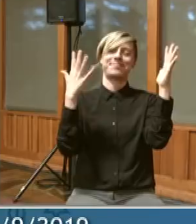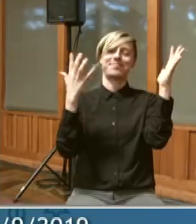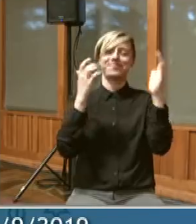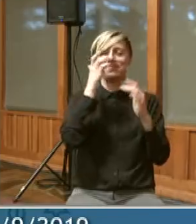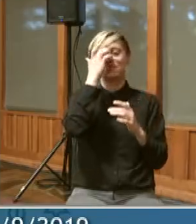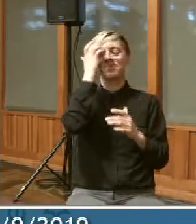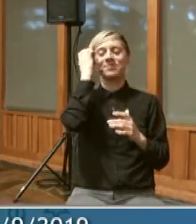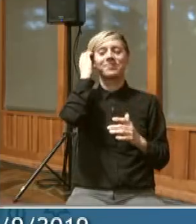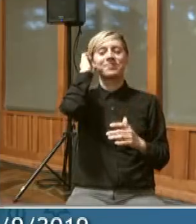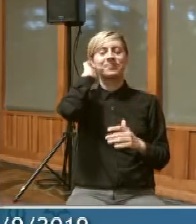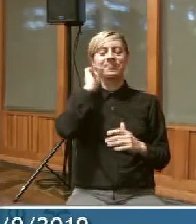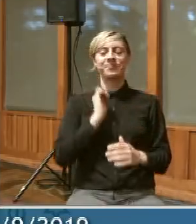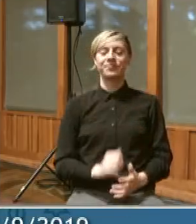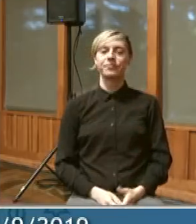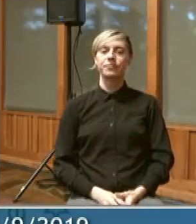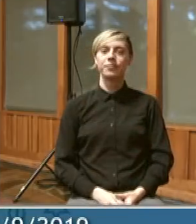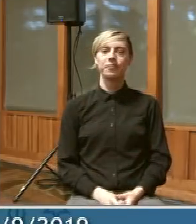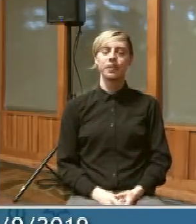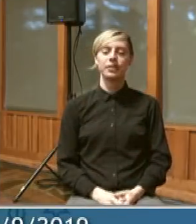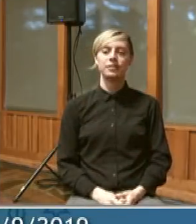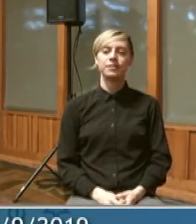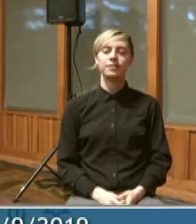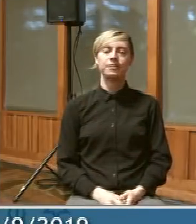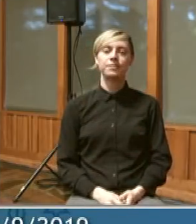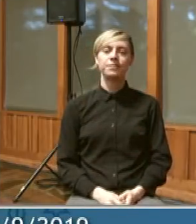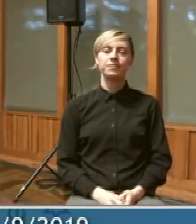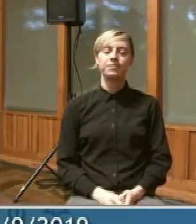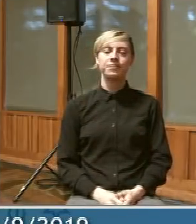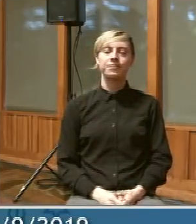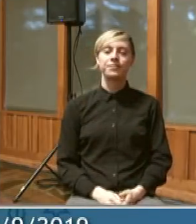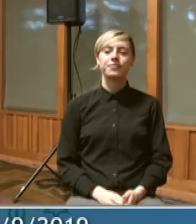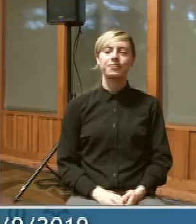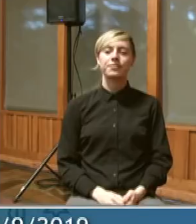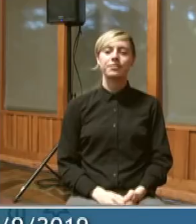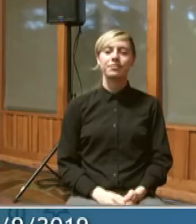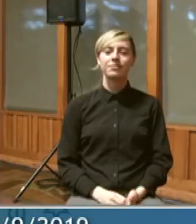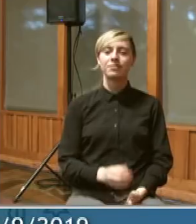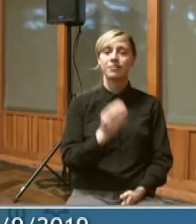GONE .